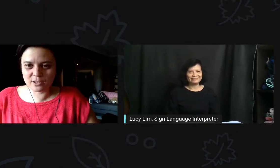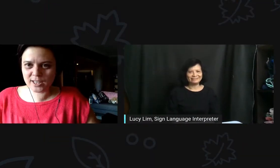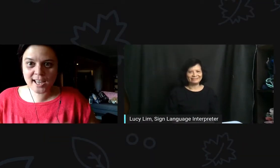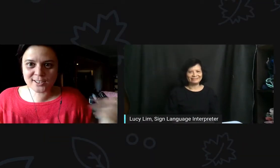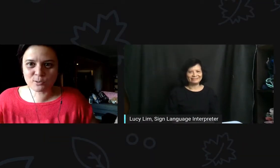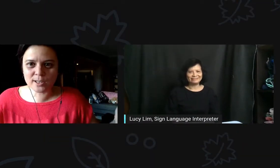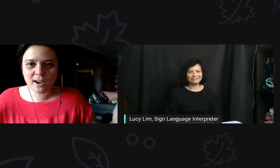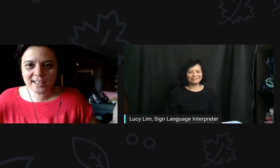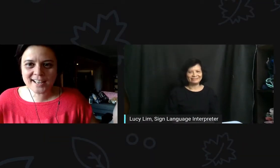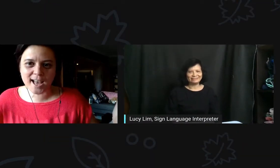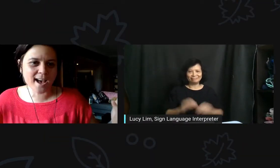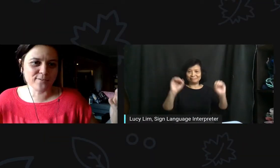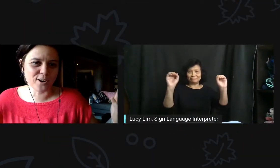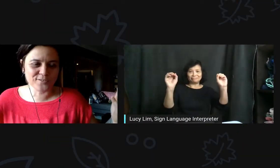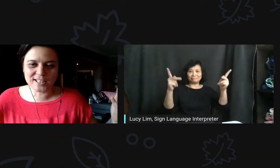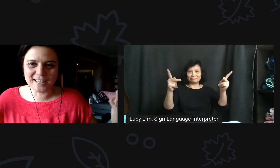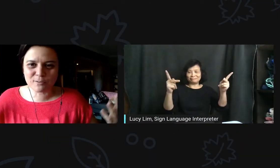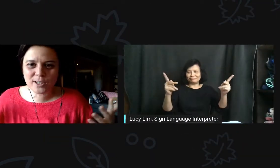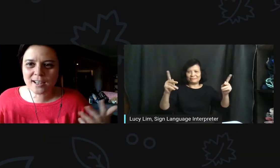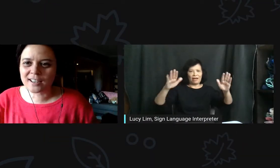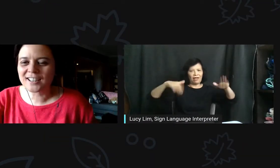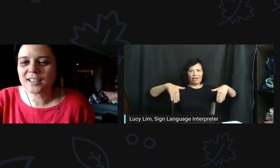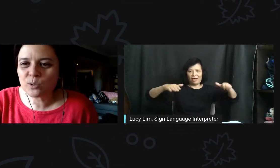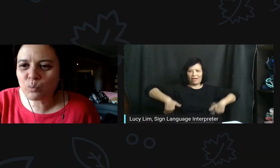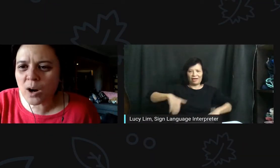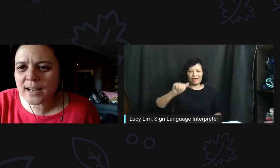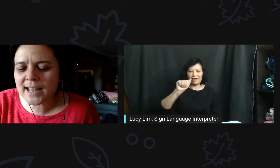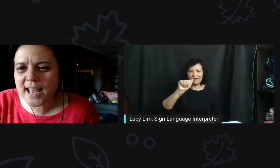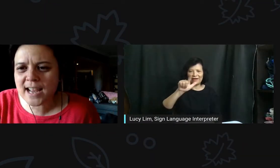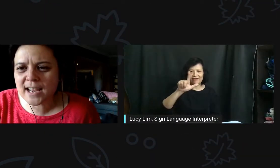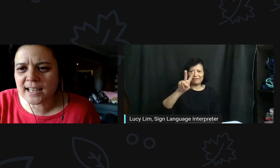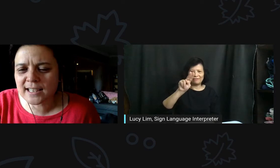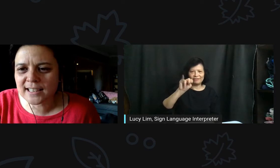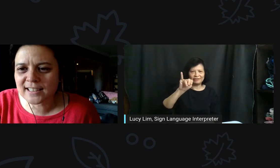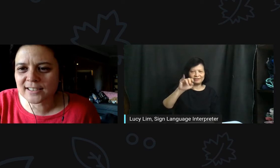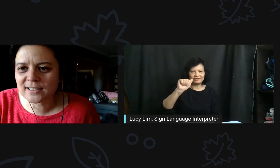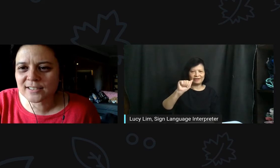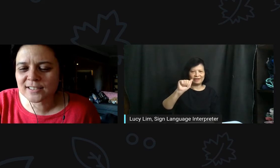Okay, so we are not gonna have Arvina! Whaddup? What a-